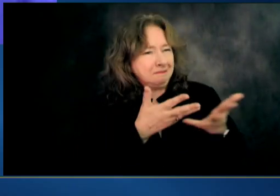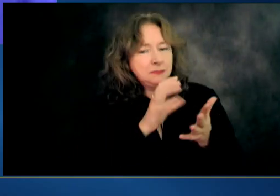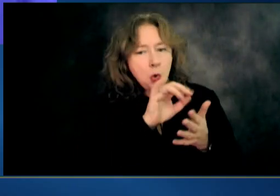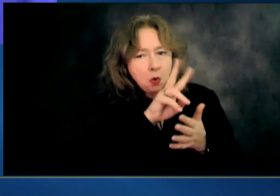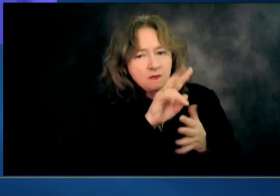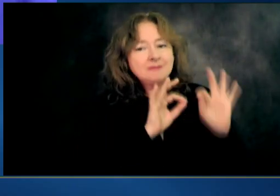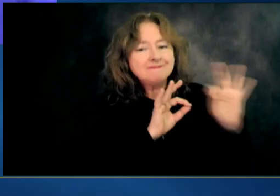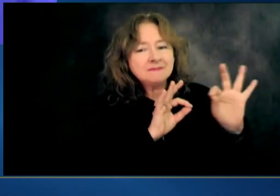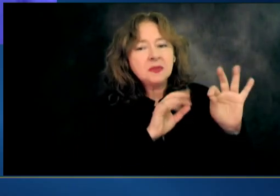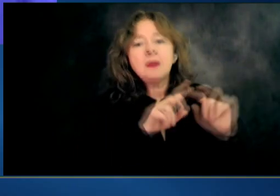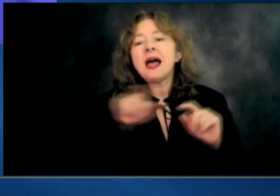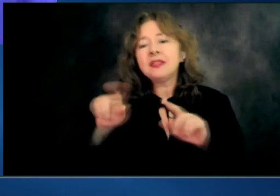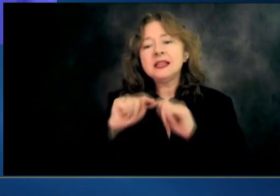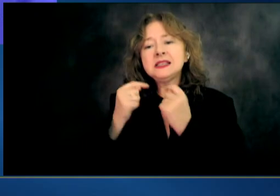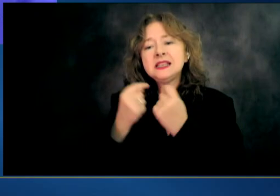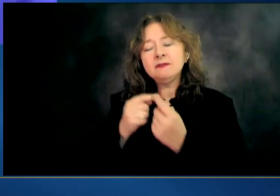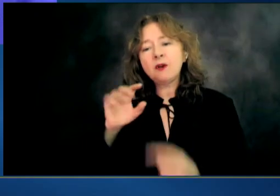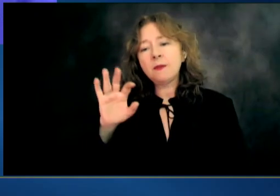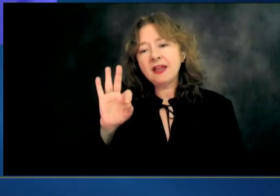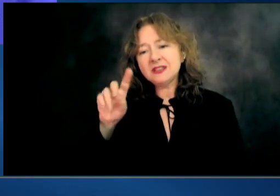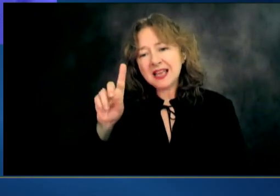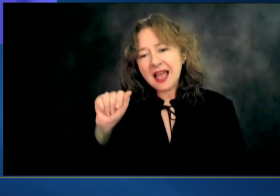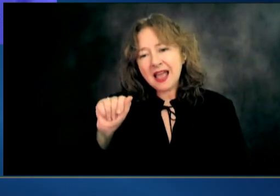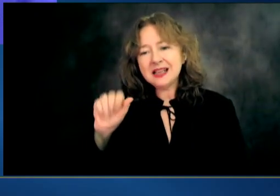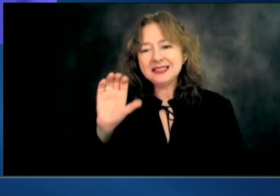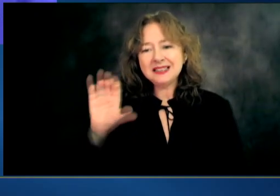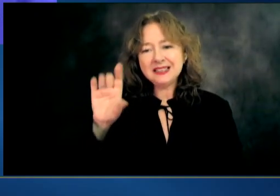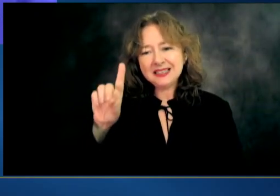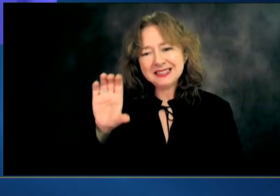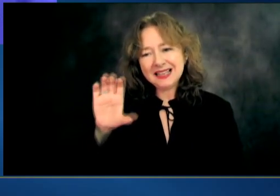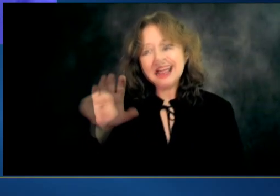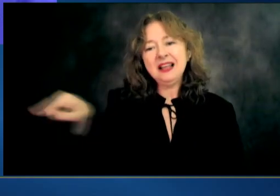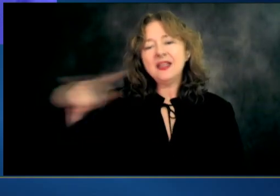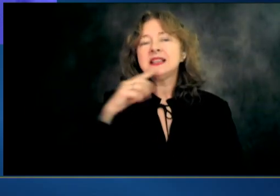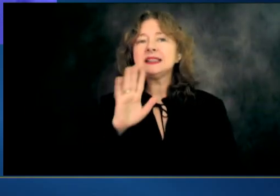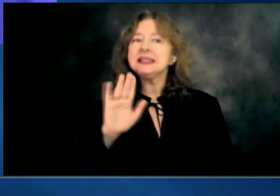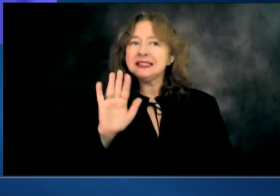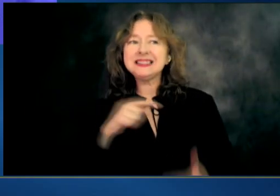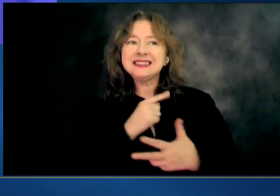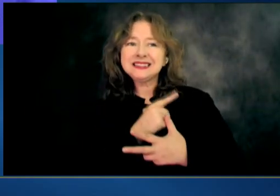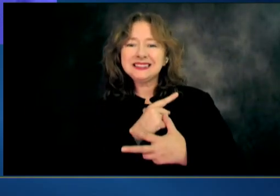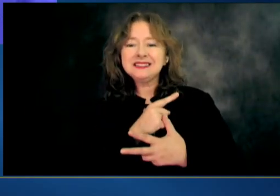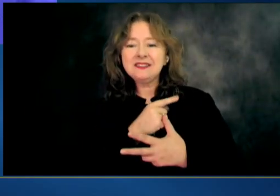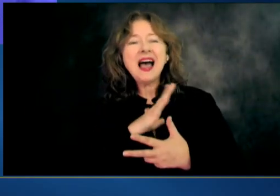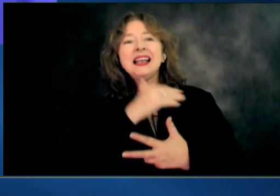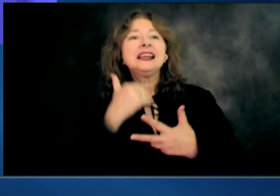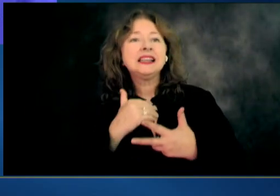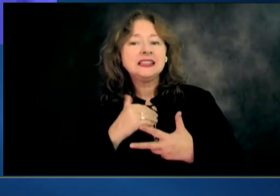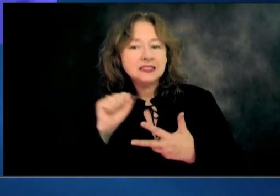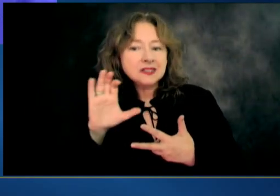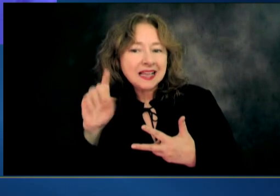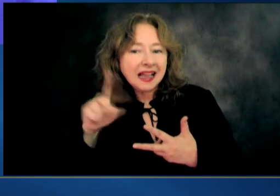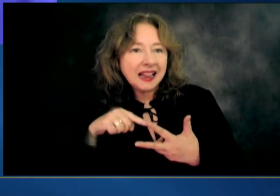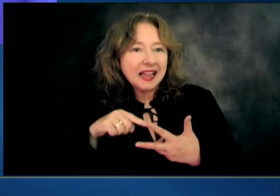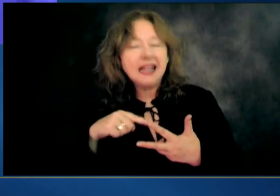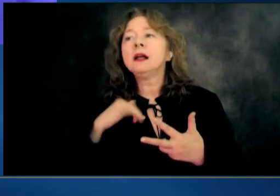at FDA and CDC about where we stood on sickle cell and how we were approaching the point